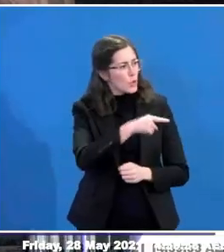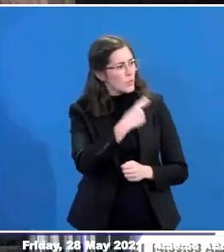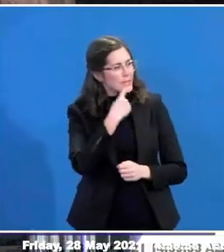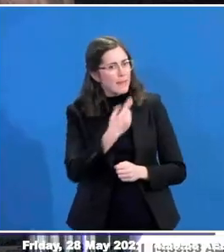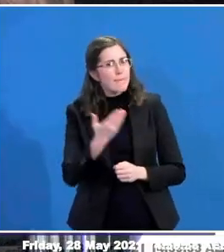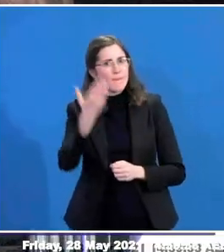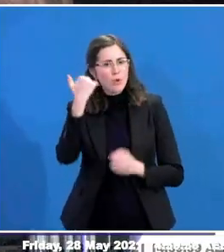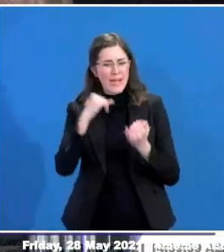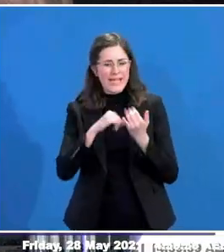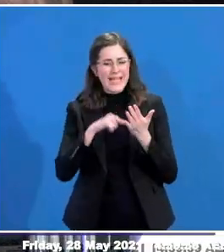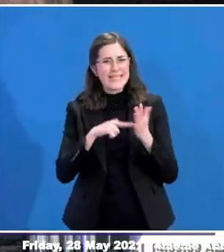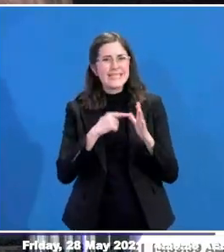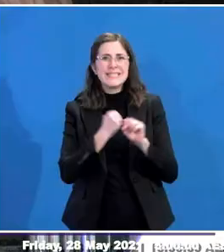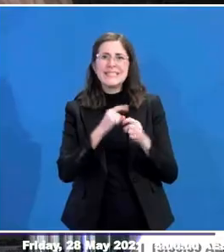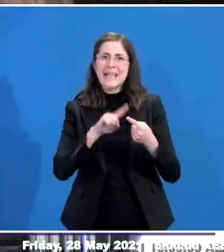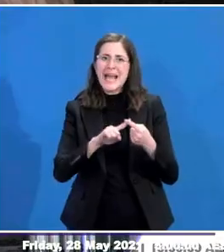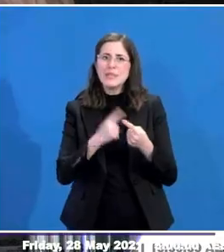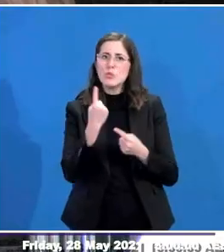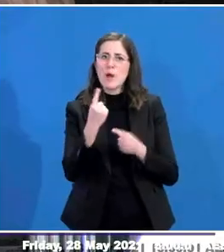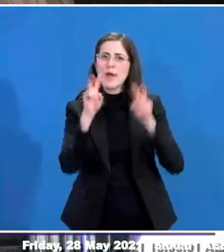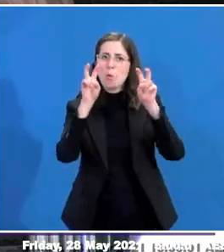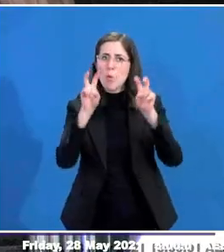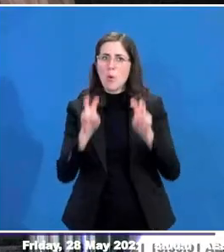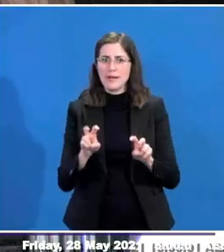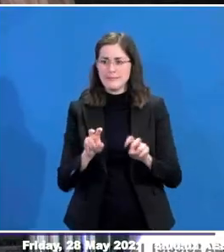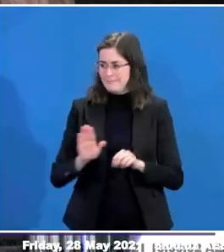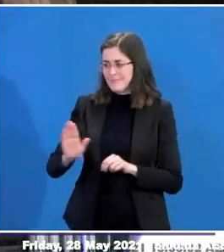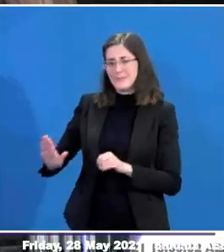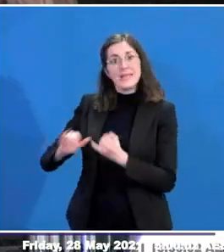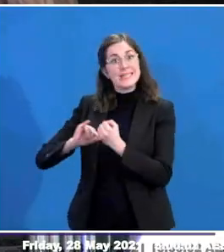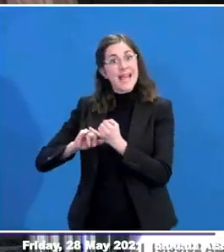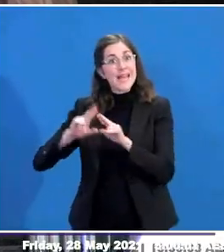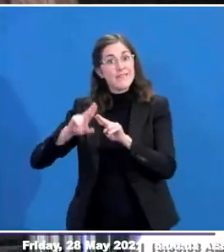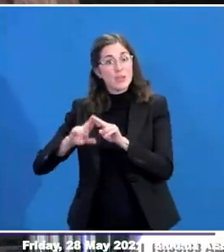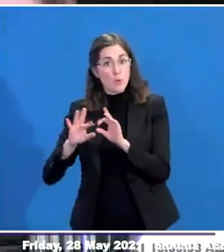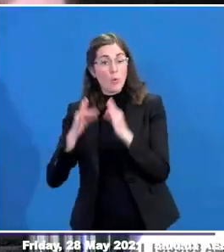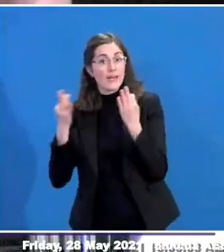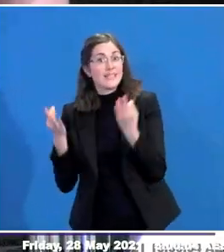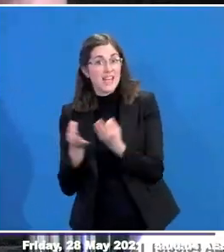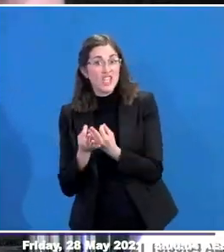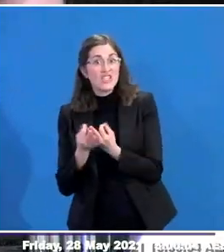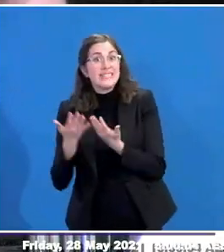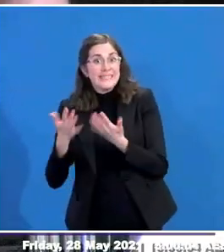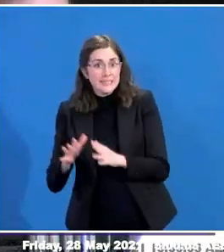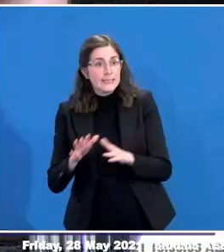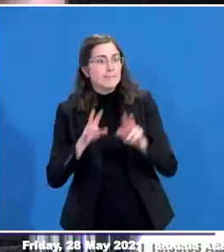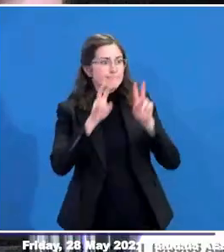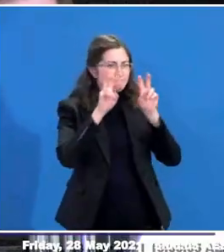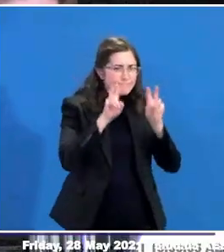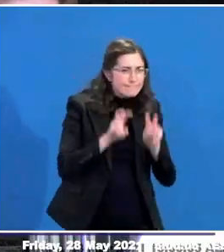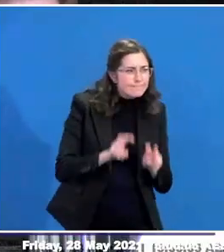of Sunnyfield that was carried out, and I think that is at paragraph